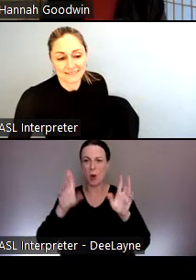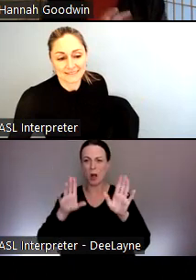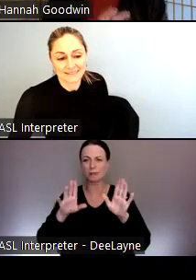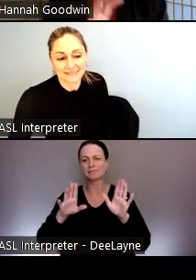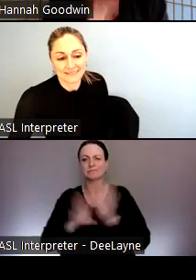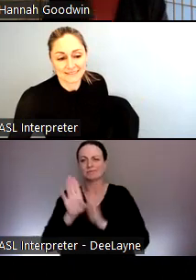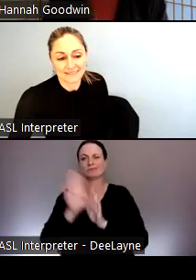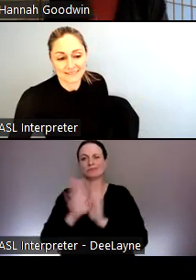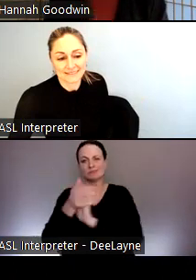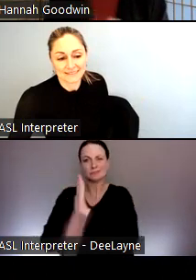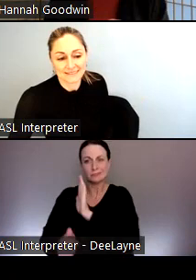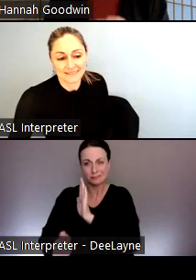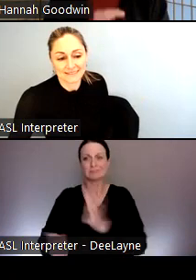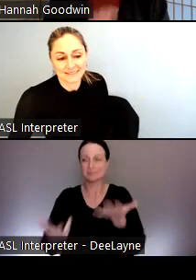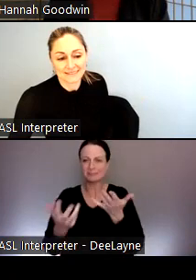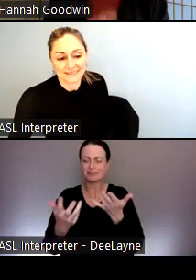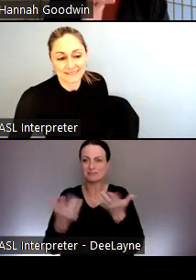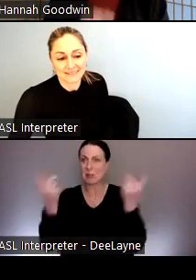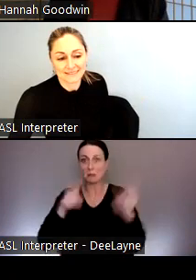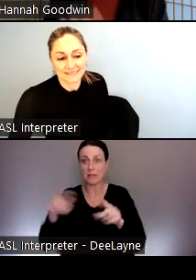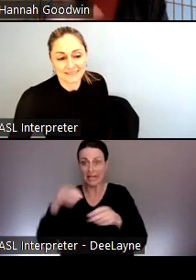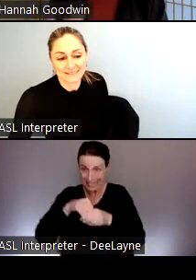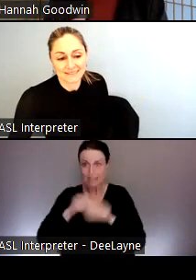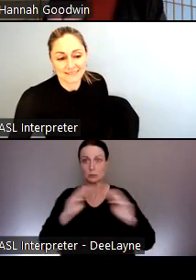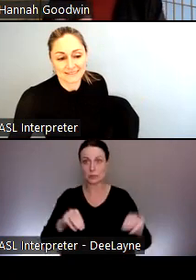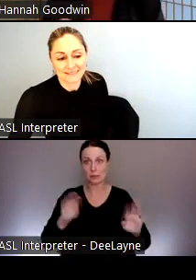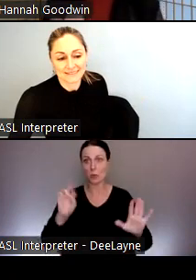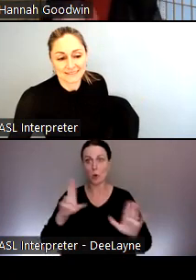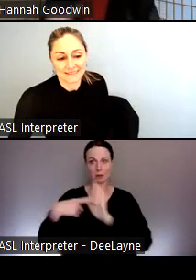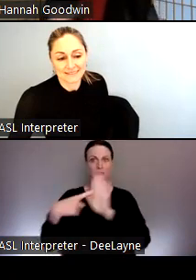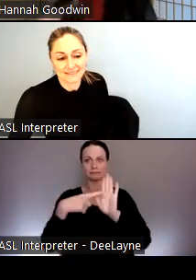that have taken place in museums or exhibition-based venues,